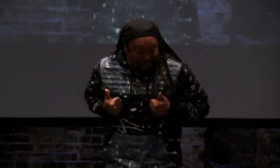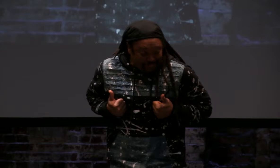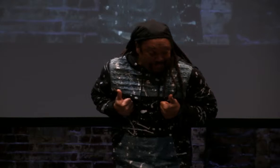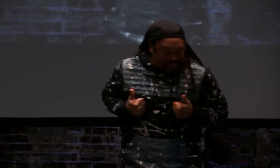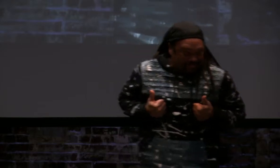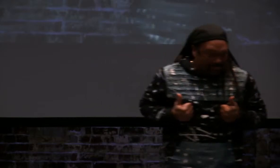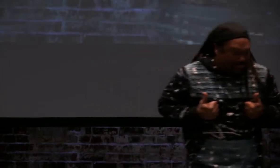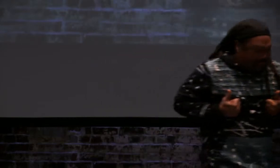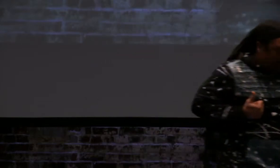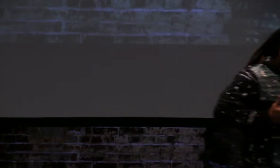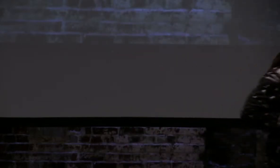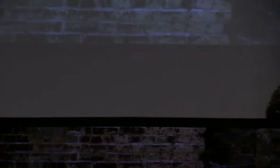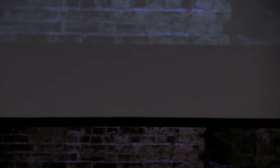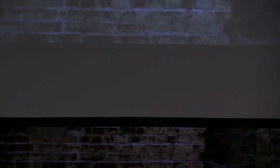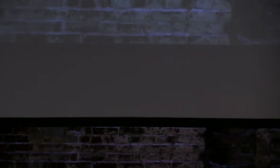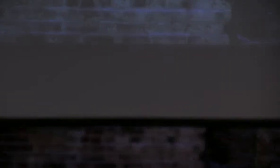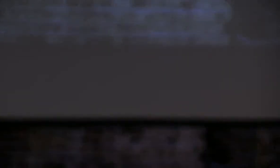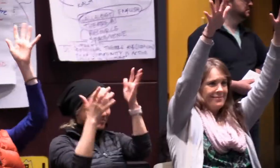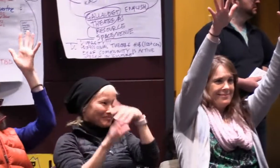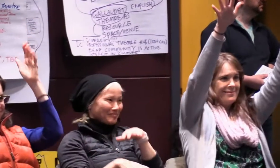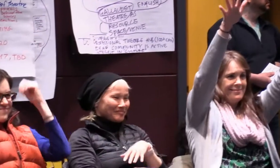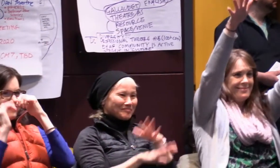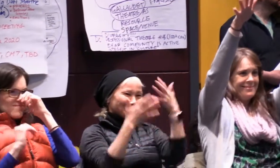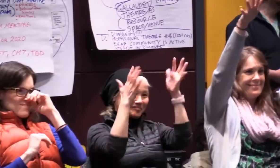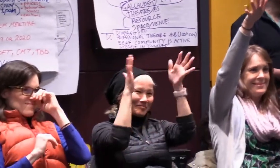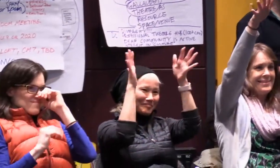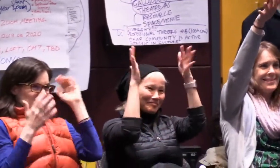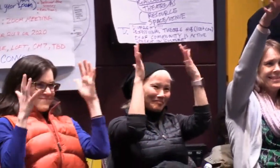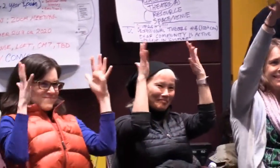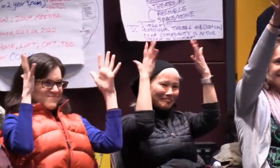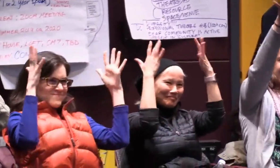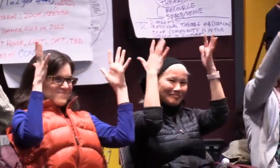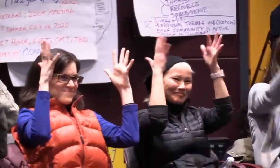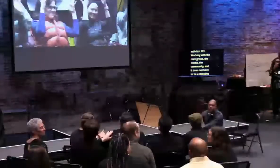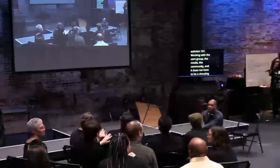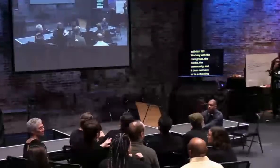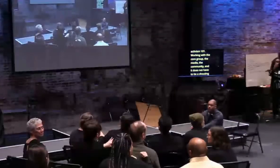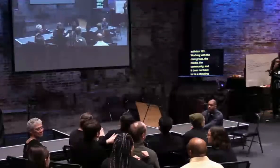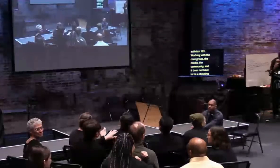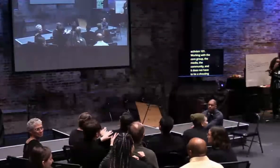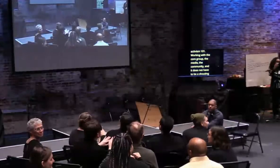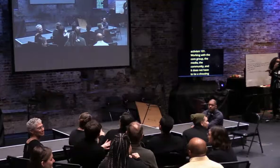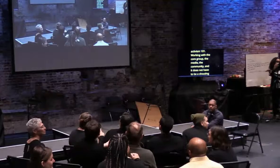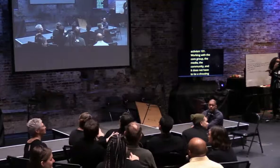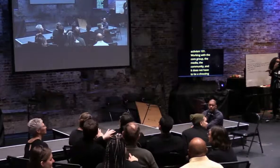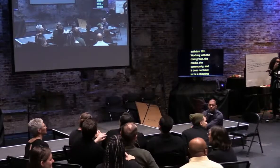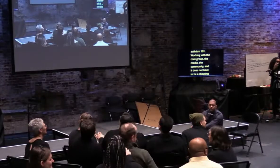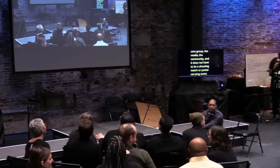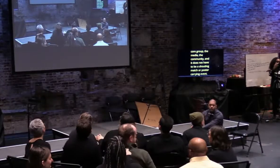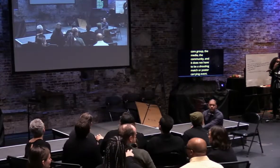or a poster carrying event. Activism happens daily.